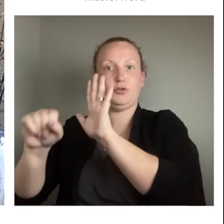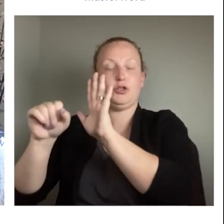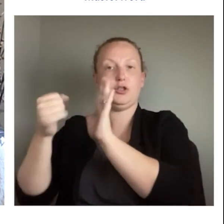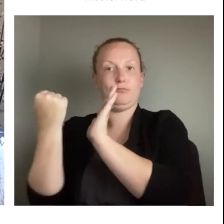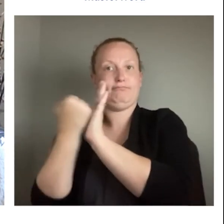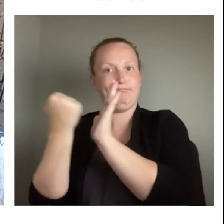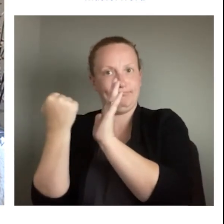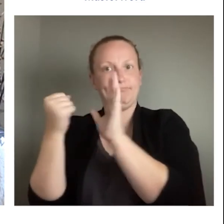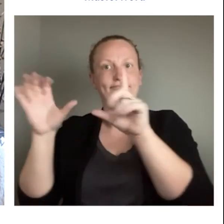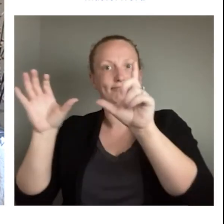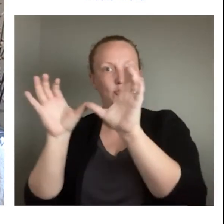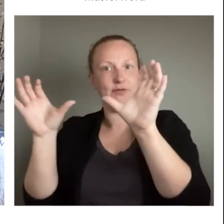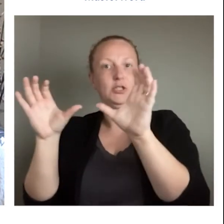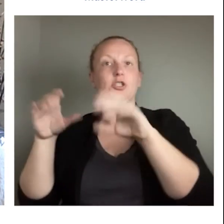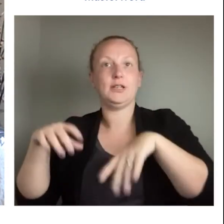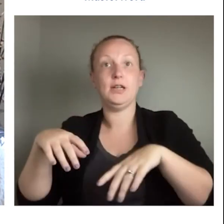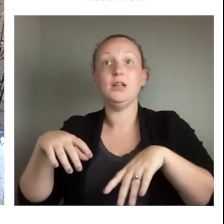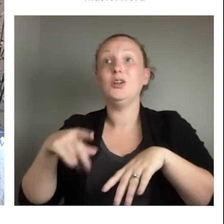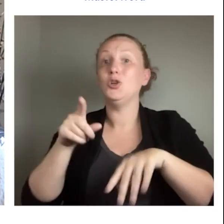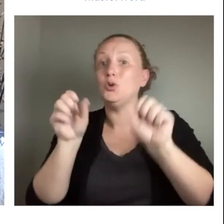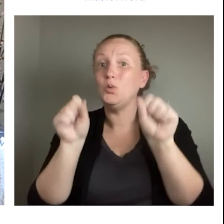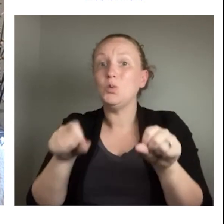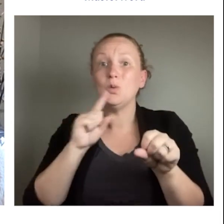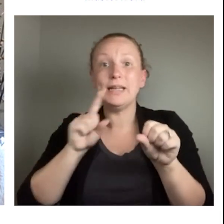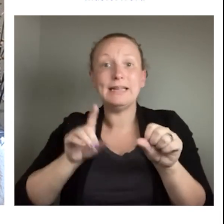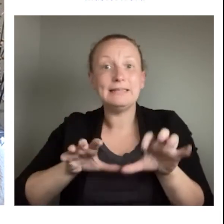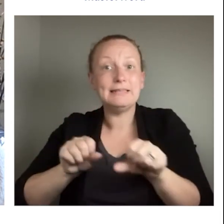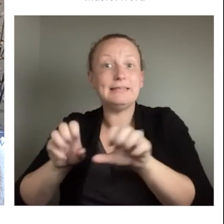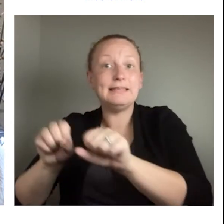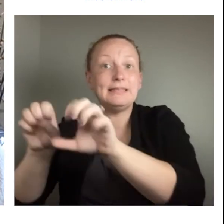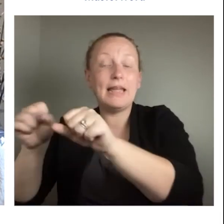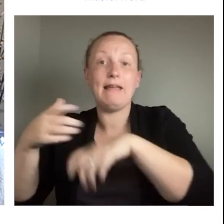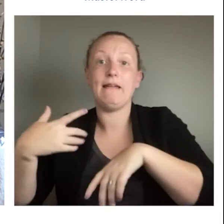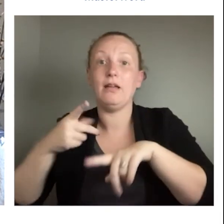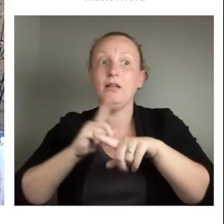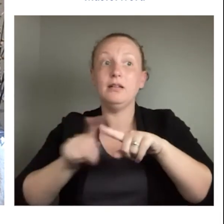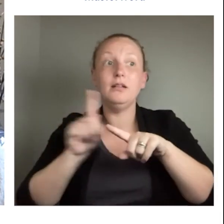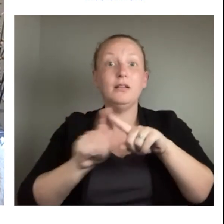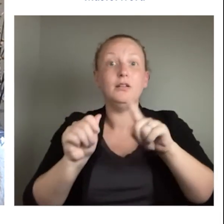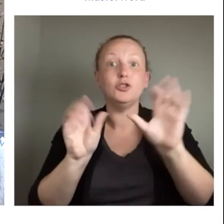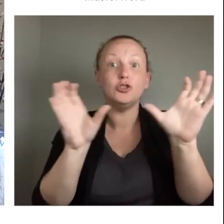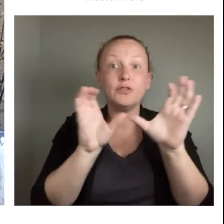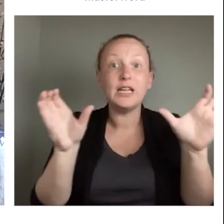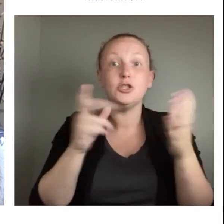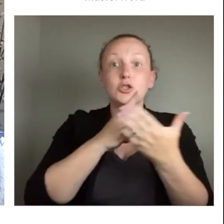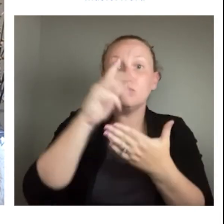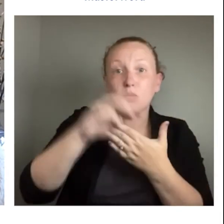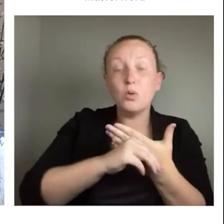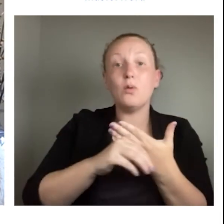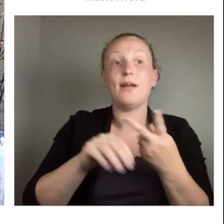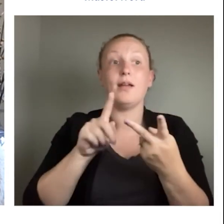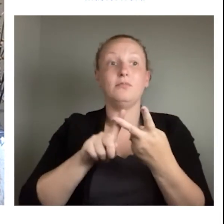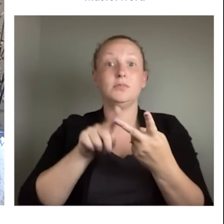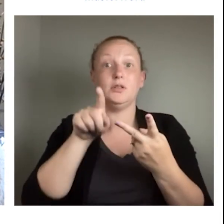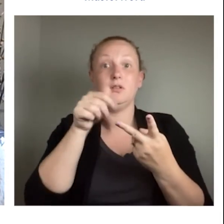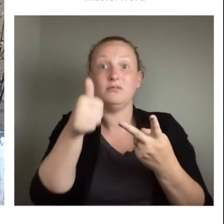You can do an hour of a medical interpret training. You can have a master's degree You can be a linguist, so the more prepare we are and the better we learn